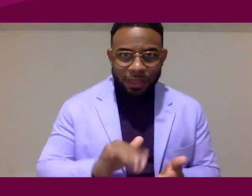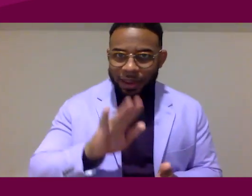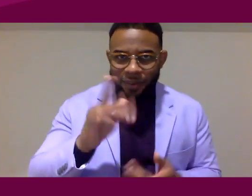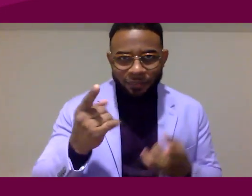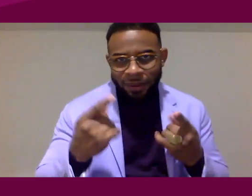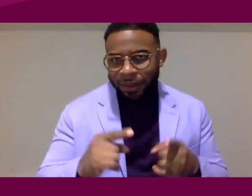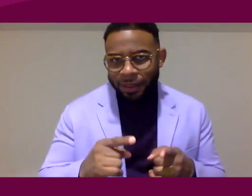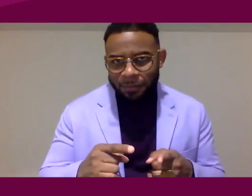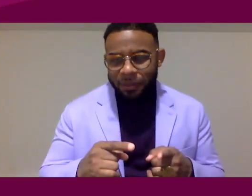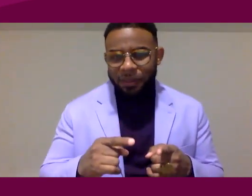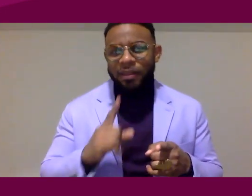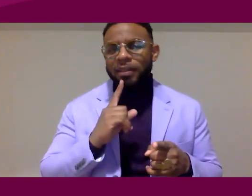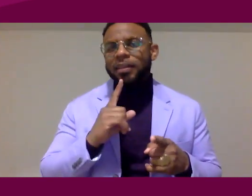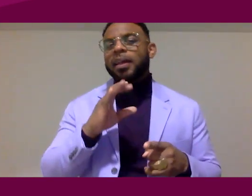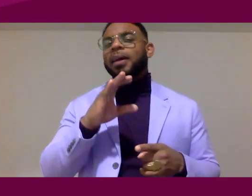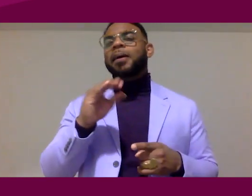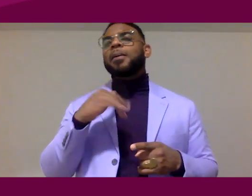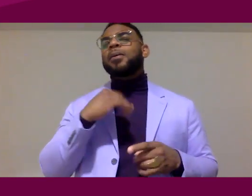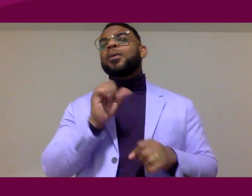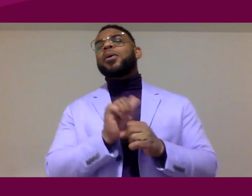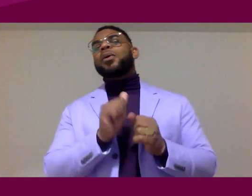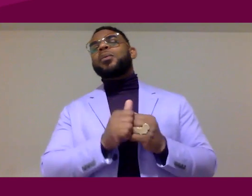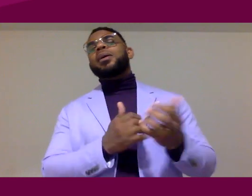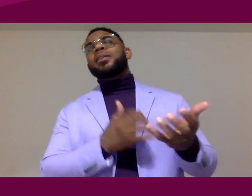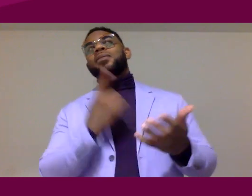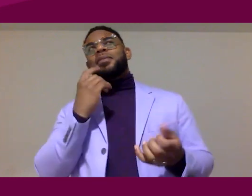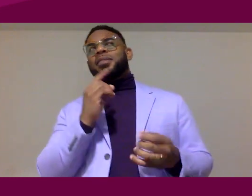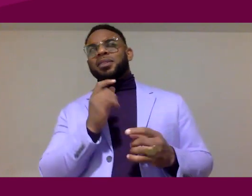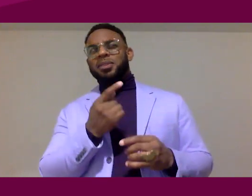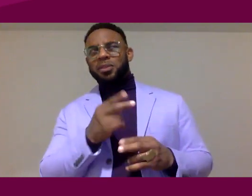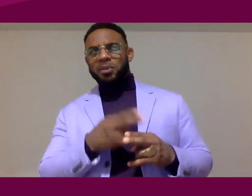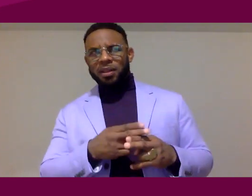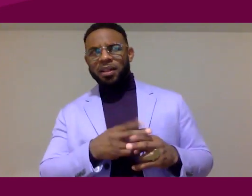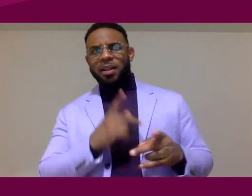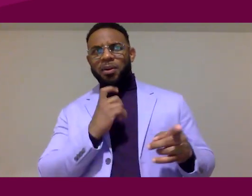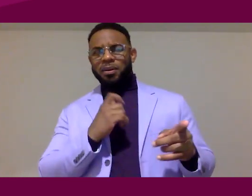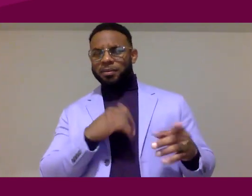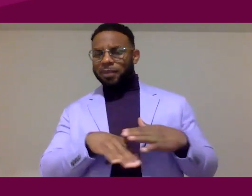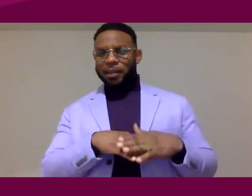And so there is a company that we were working with for a minute who basically developed